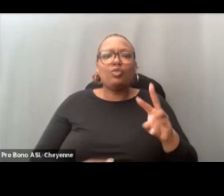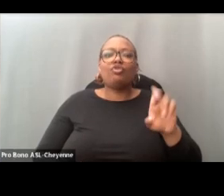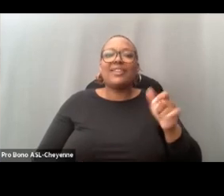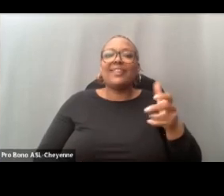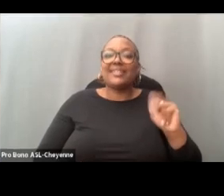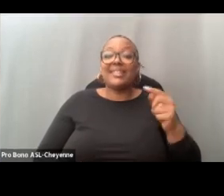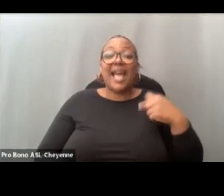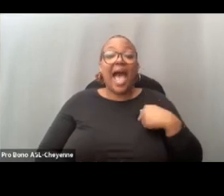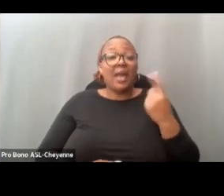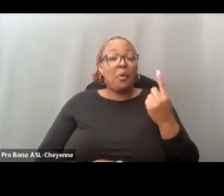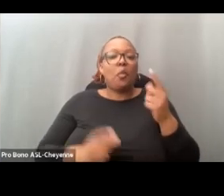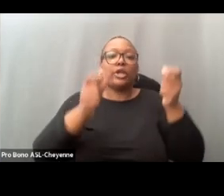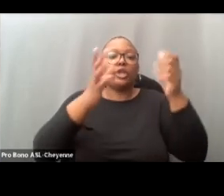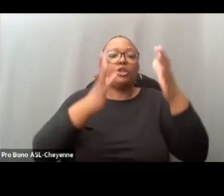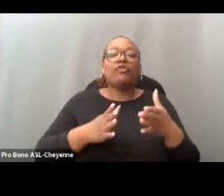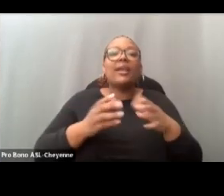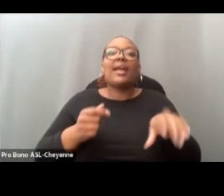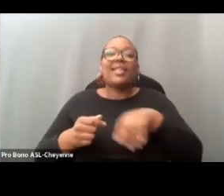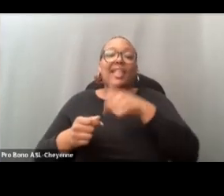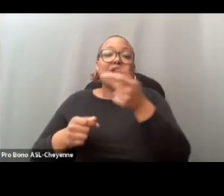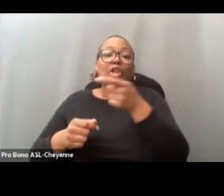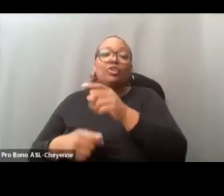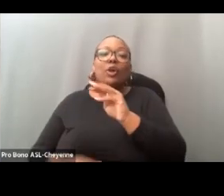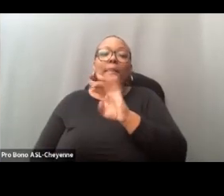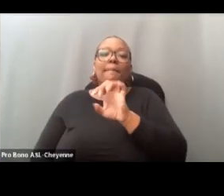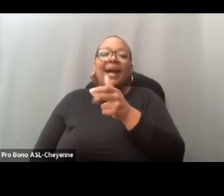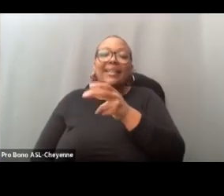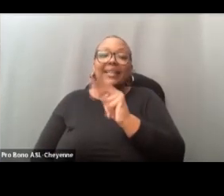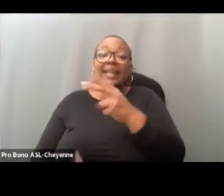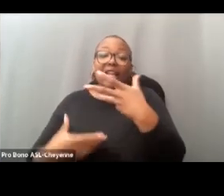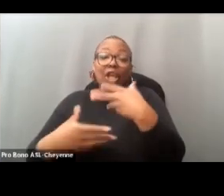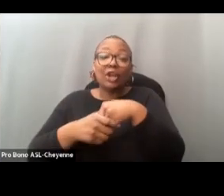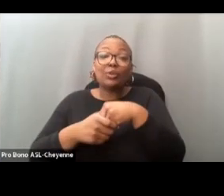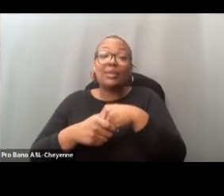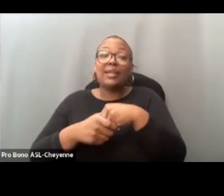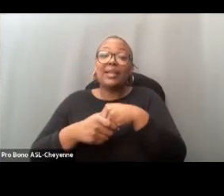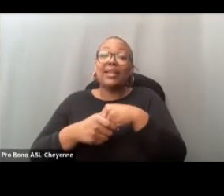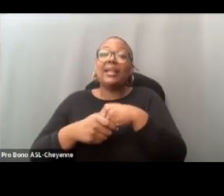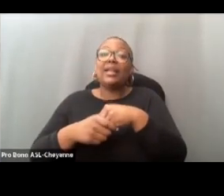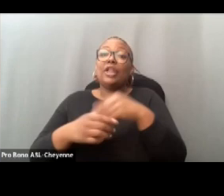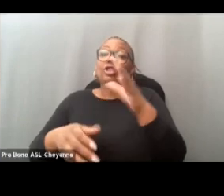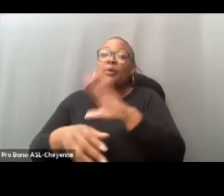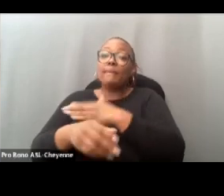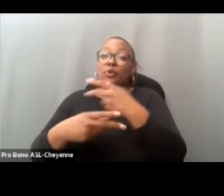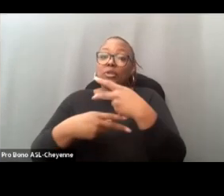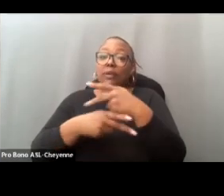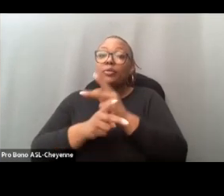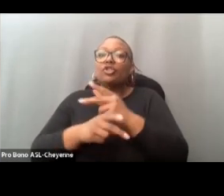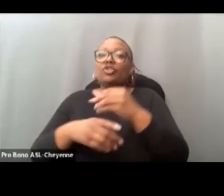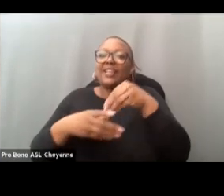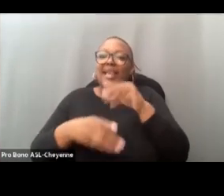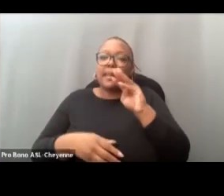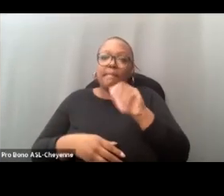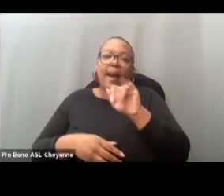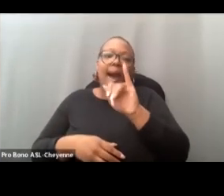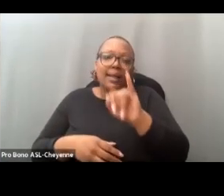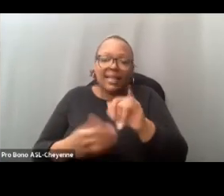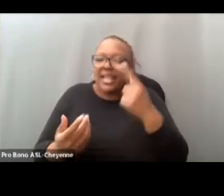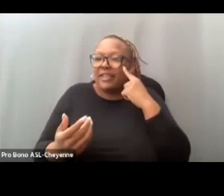The other two are Malian, including the premier music producer in Mali, and if you know anything about Mali,